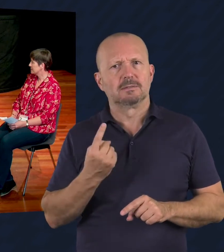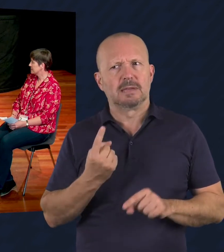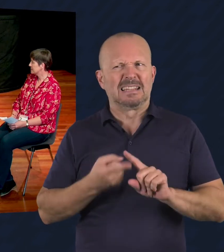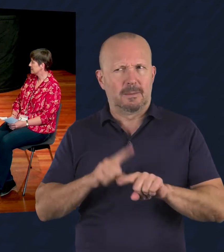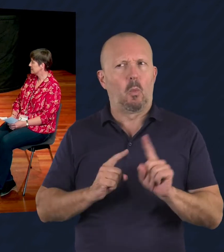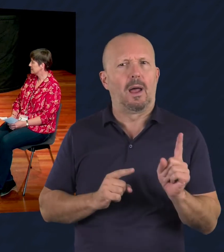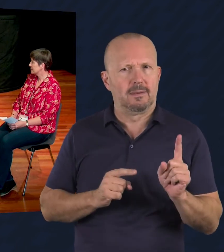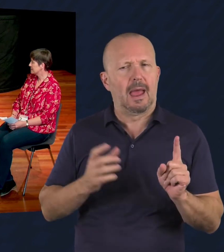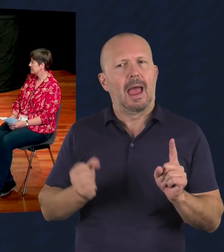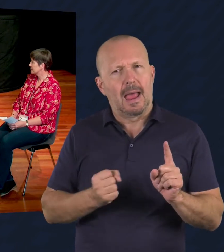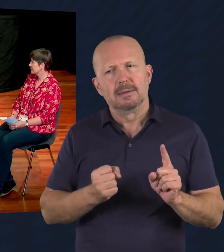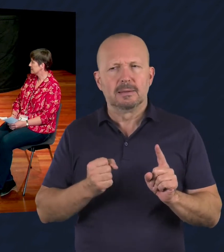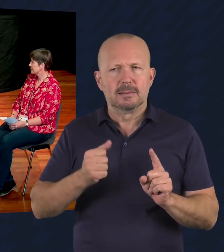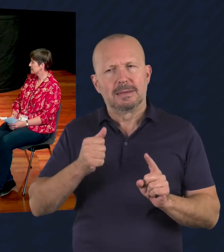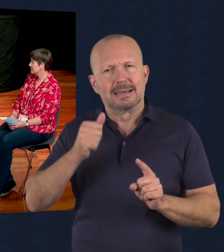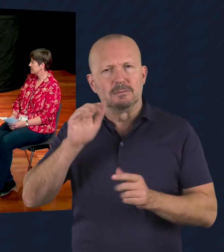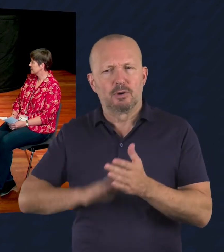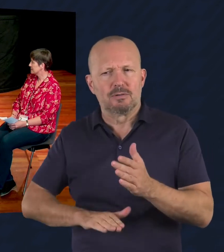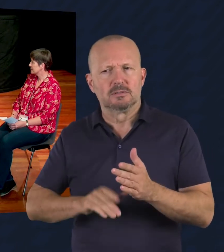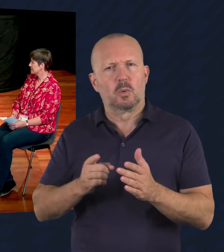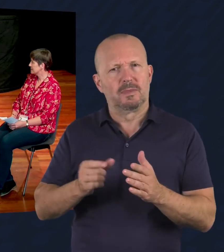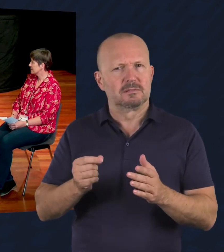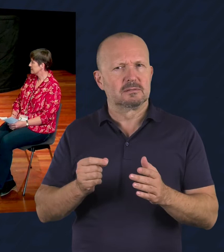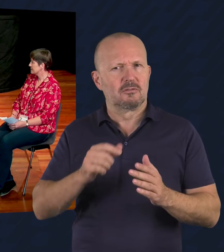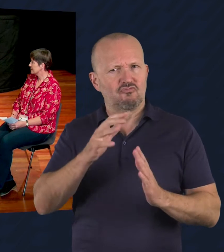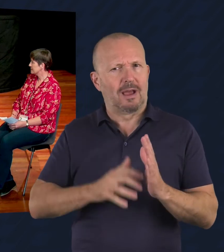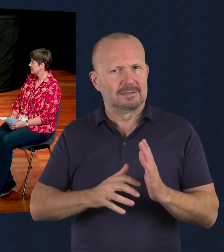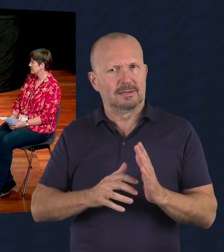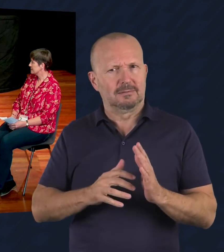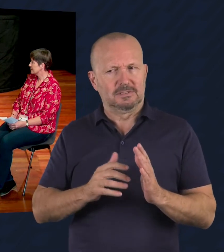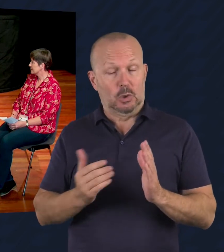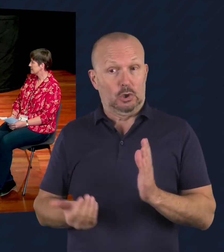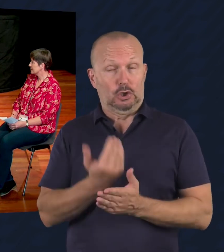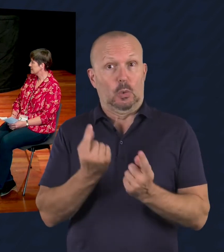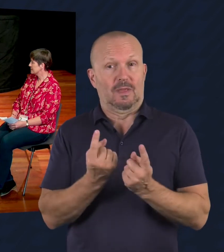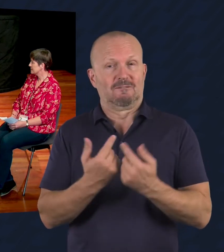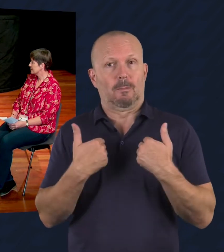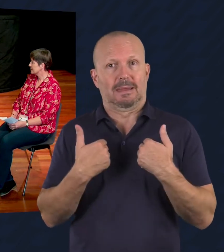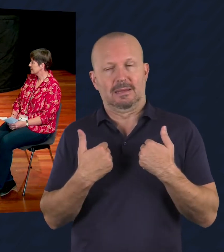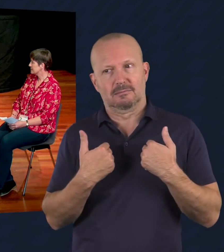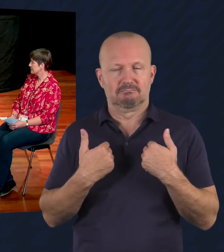potentially had previous experience with this kind of writing. So, it's a brand new thing for all of us and for me.